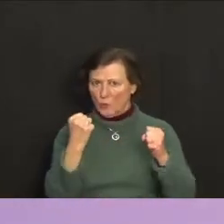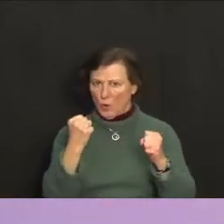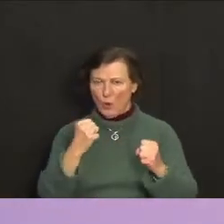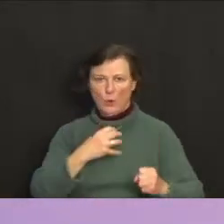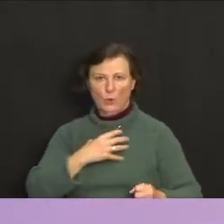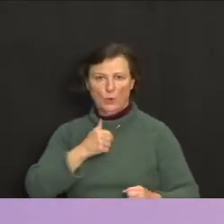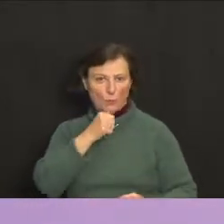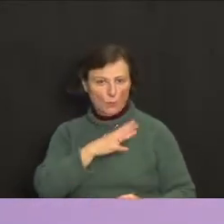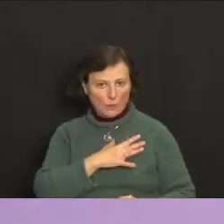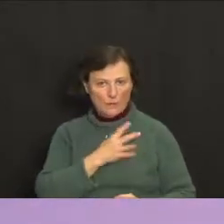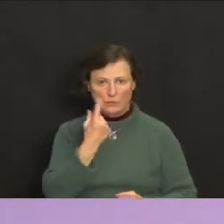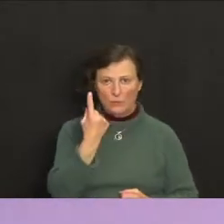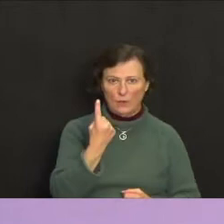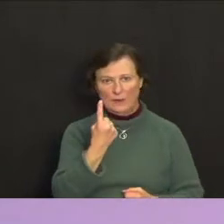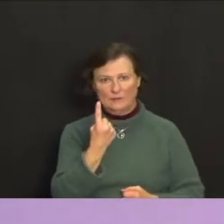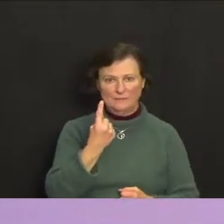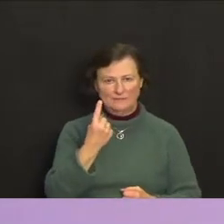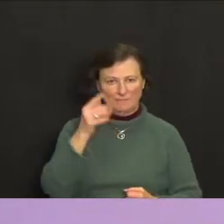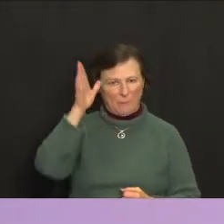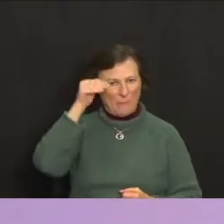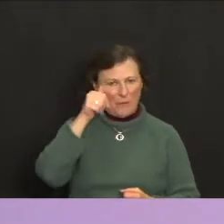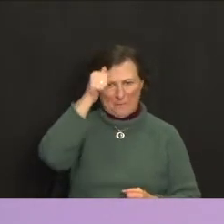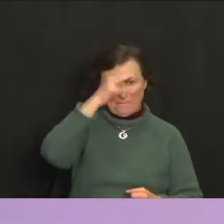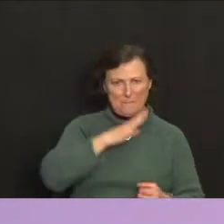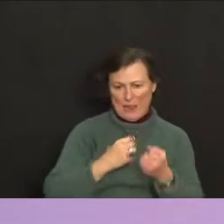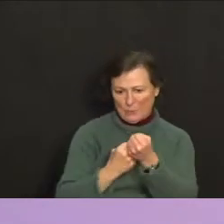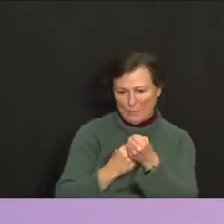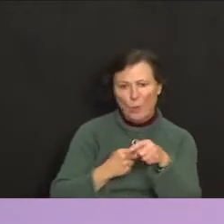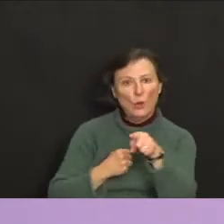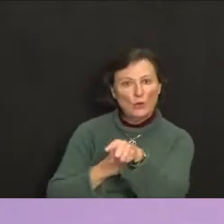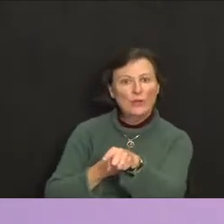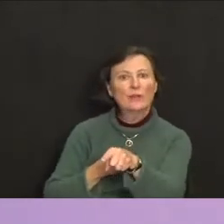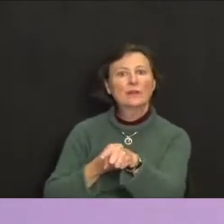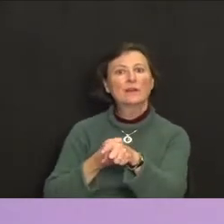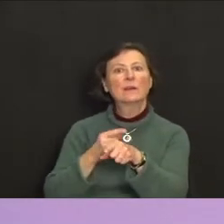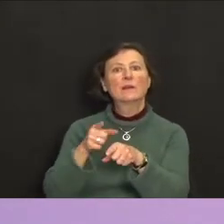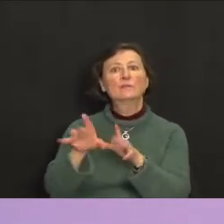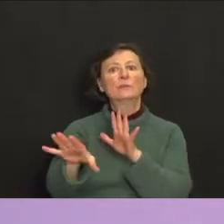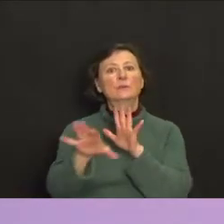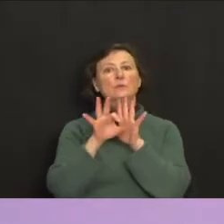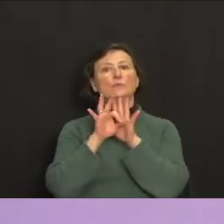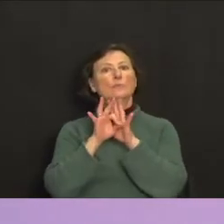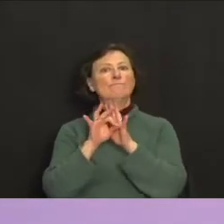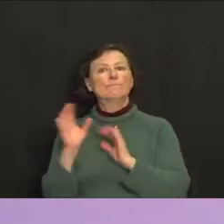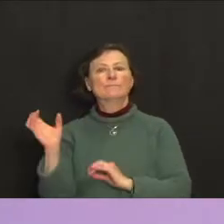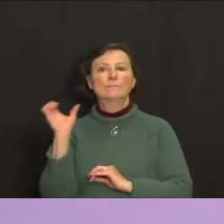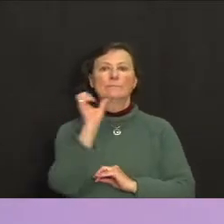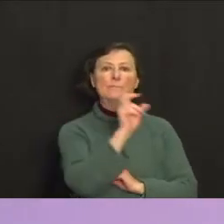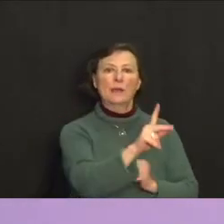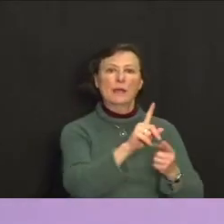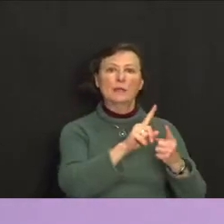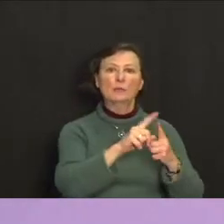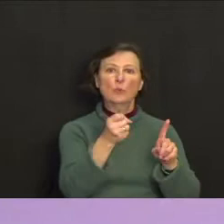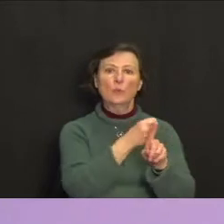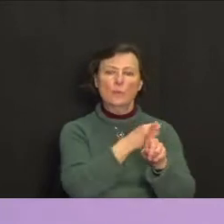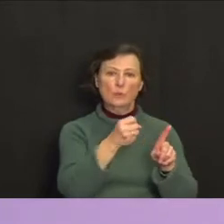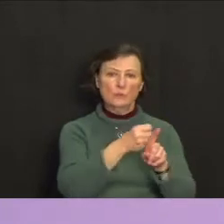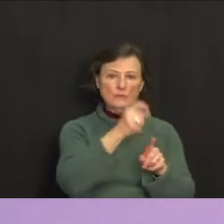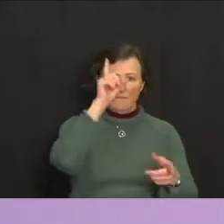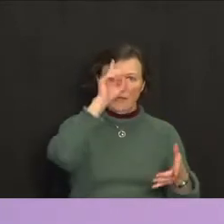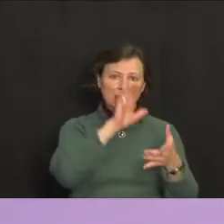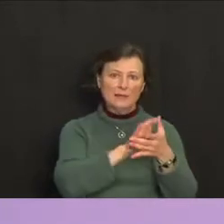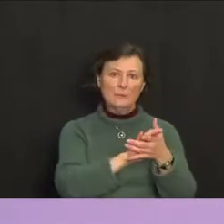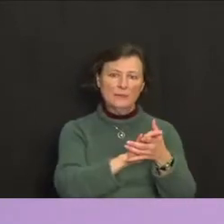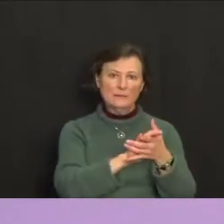man supporting her, she has chosen to return to her abusive husband and life on the streets.